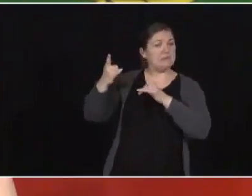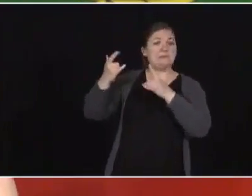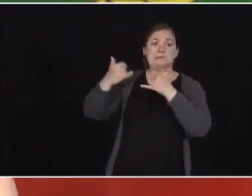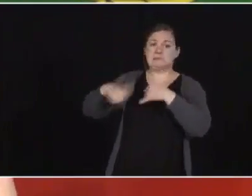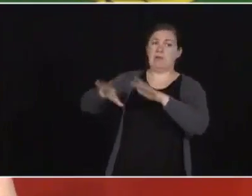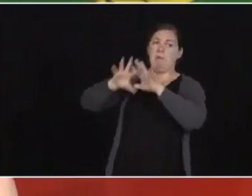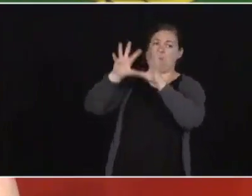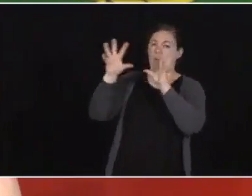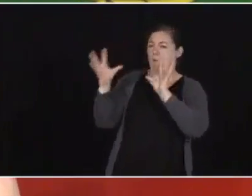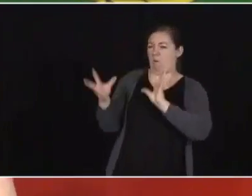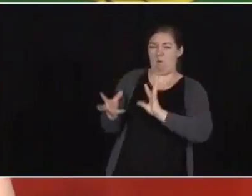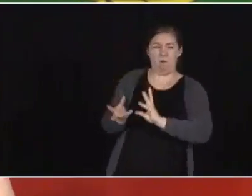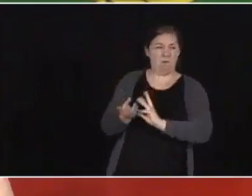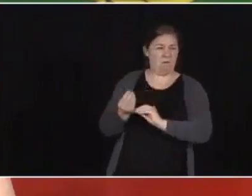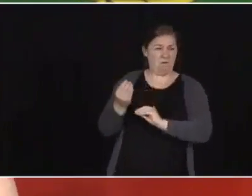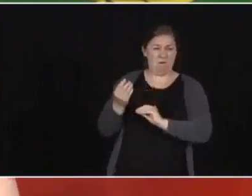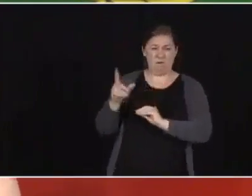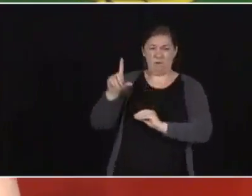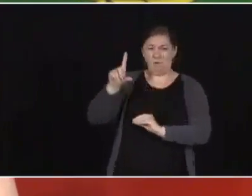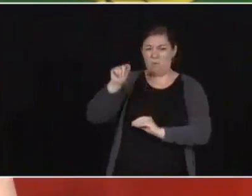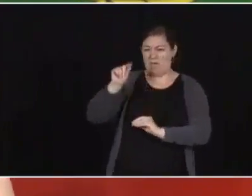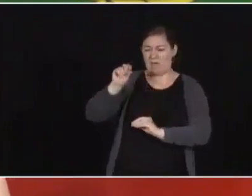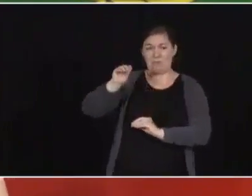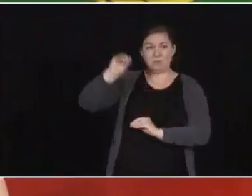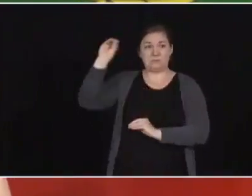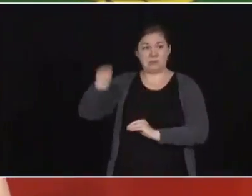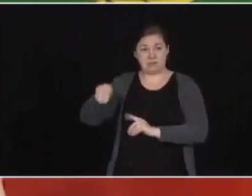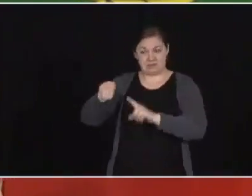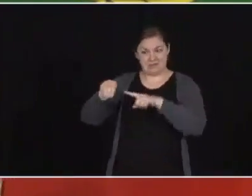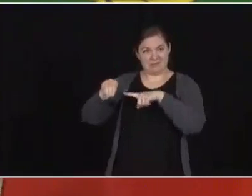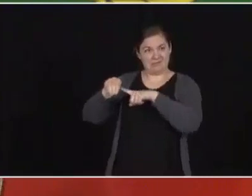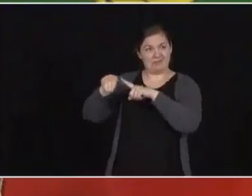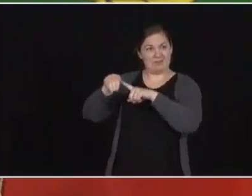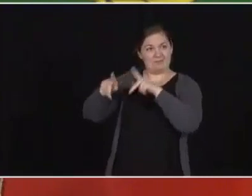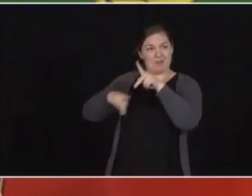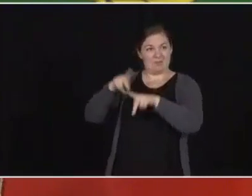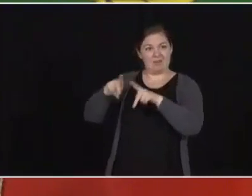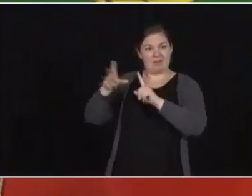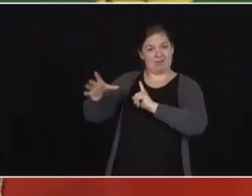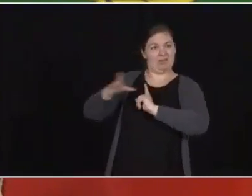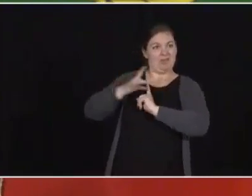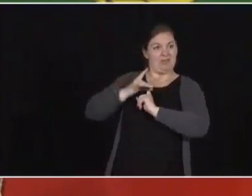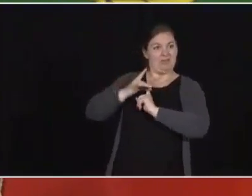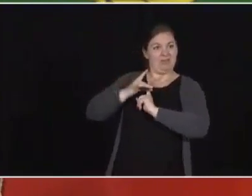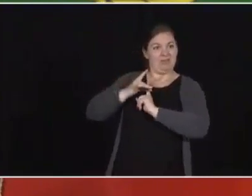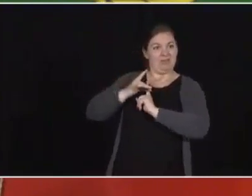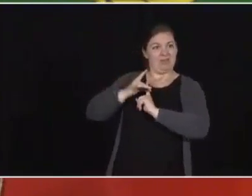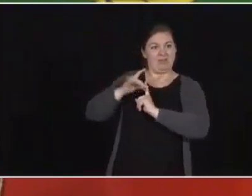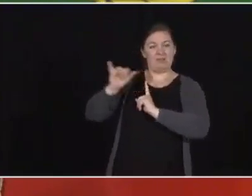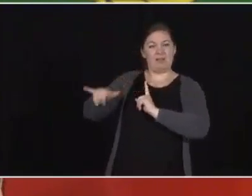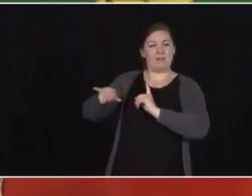high burden such as New York City. The population prevalence is less than 20%. So nowhere close to what would amount to herd